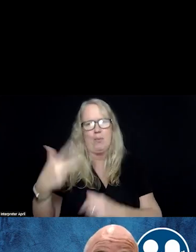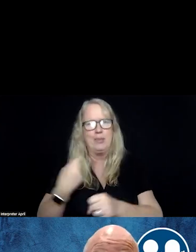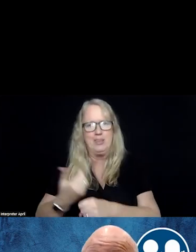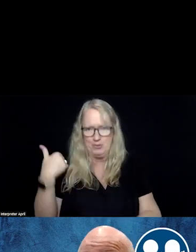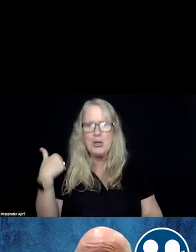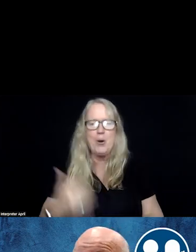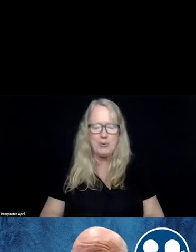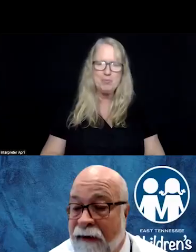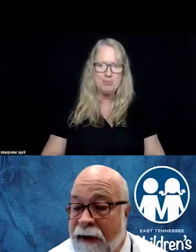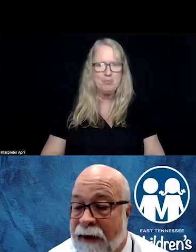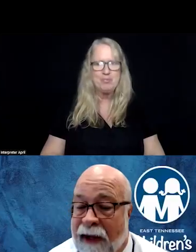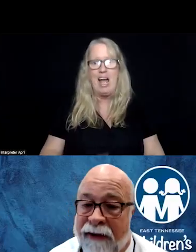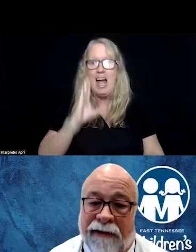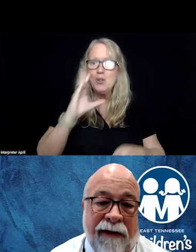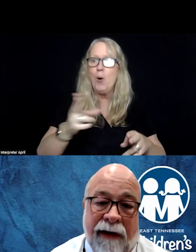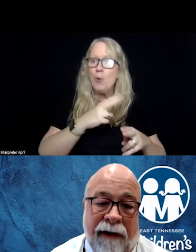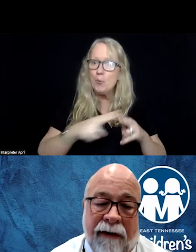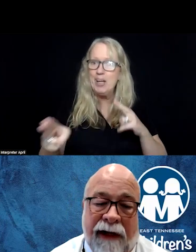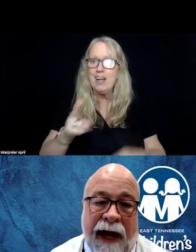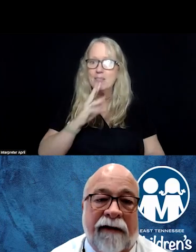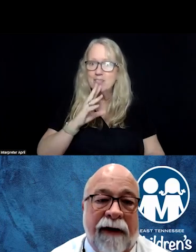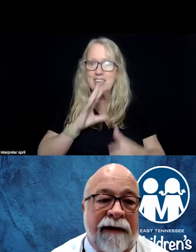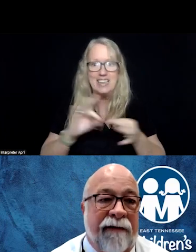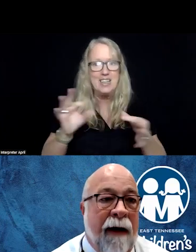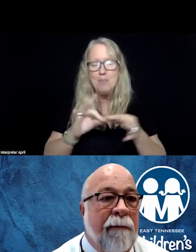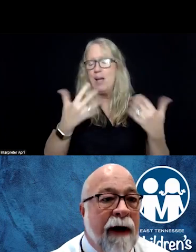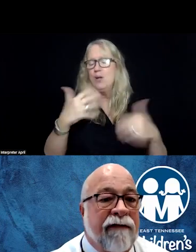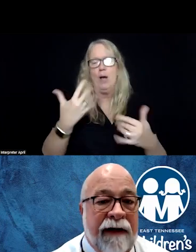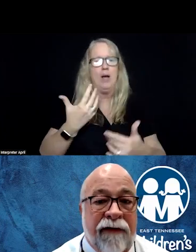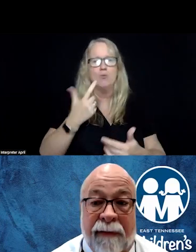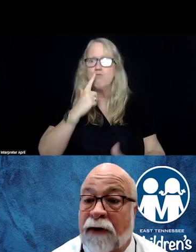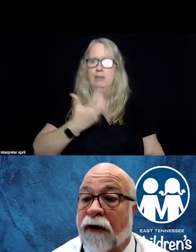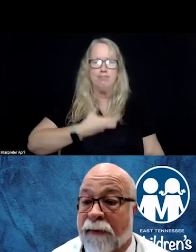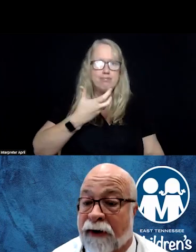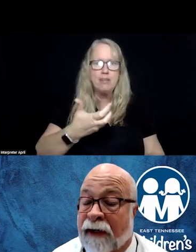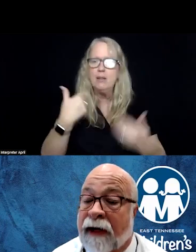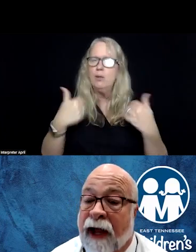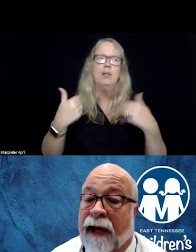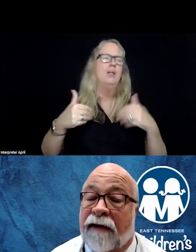I CANNOT EXPRESS THE DIFFERENCE IT HAS MADE TO THE COMMUNITY. IT